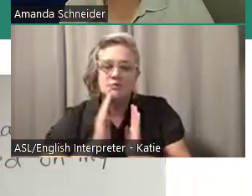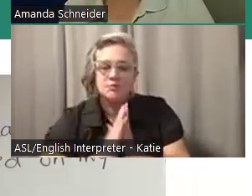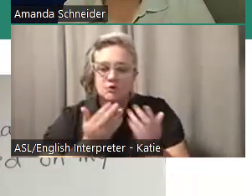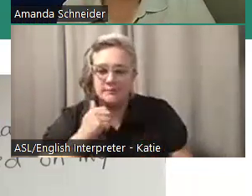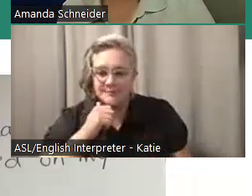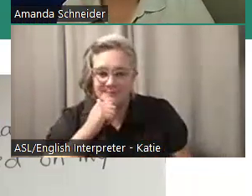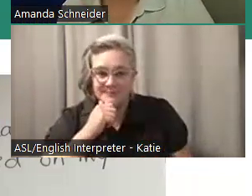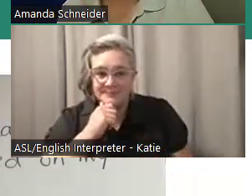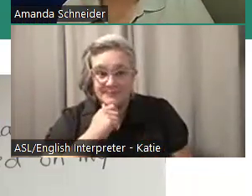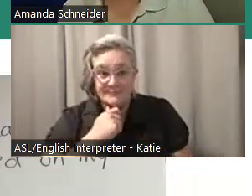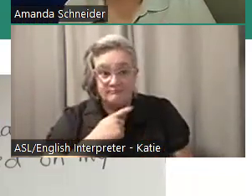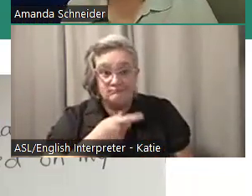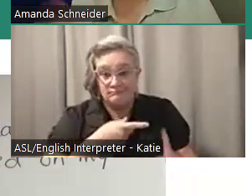One is, it's all in your phone.